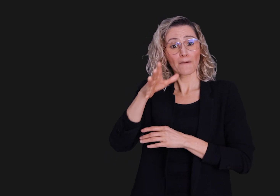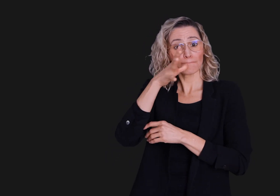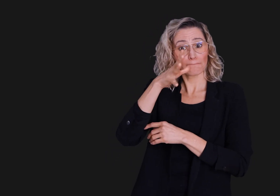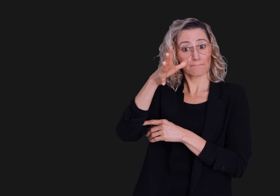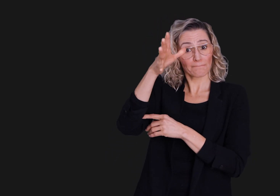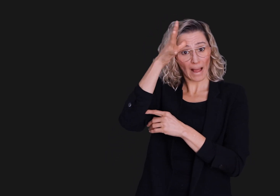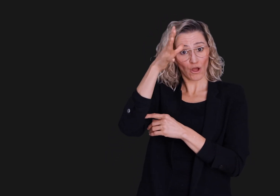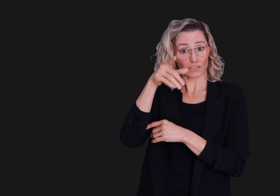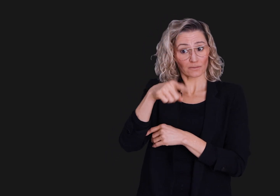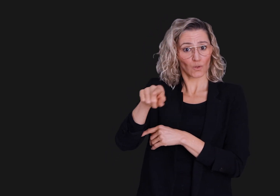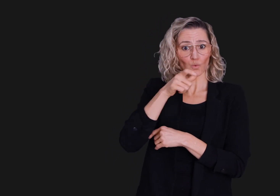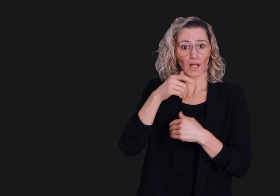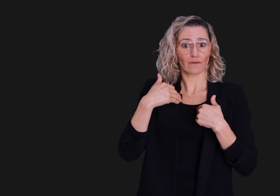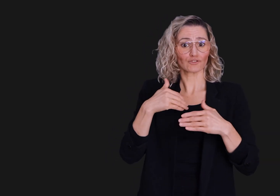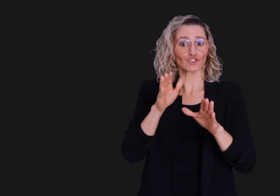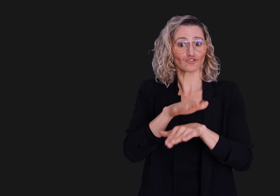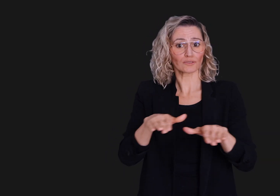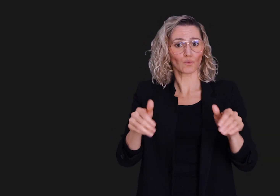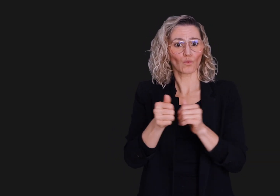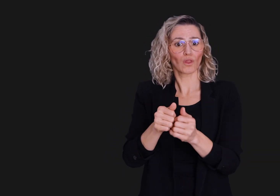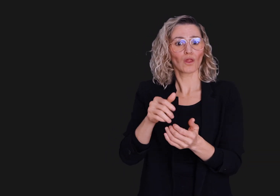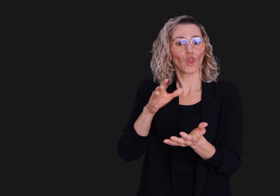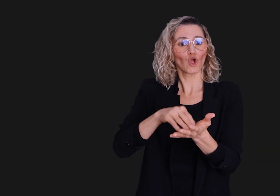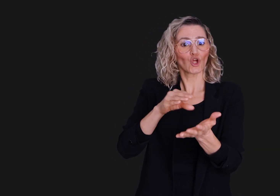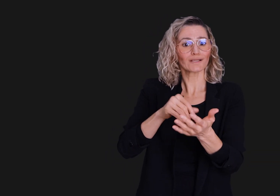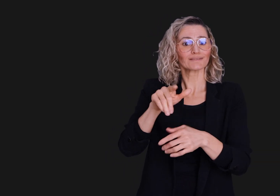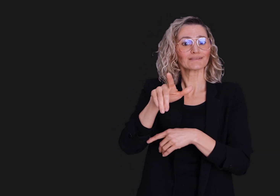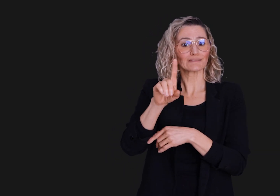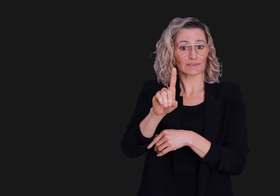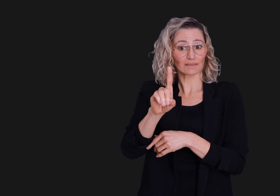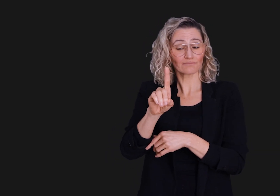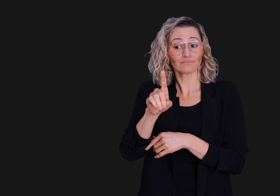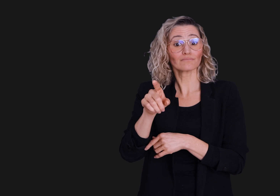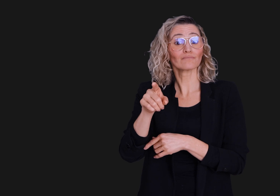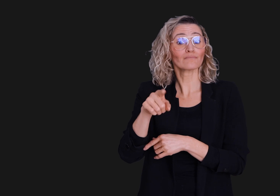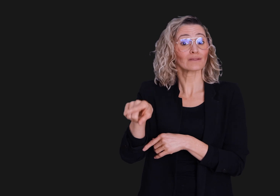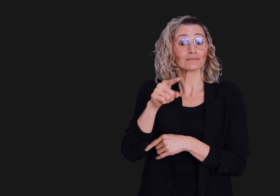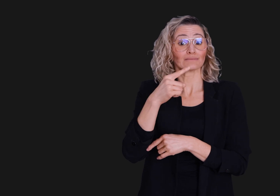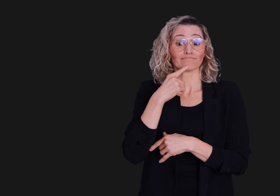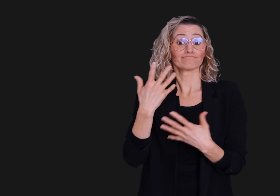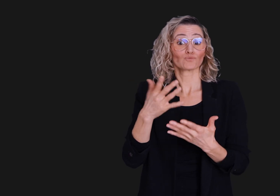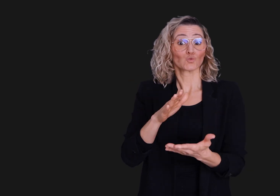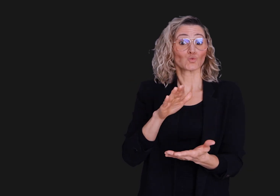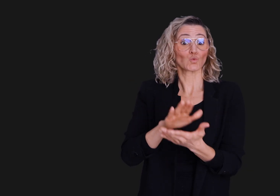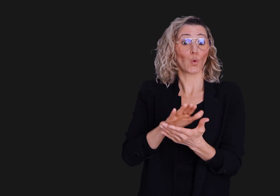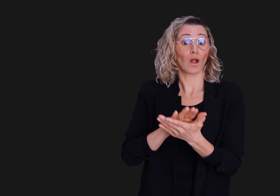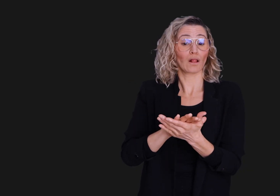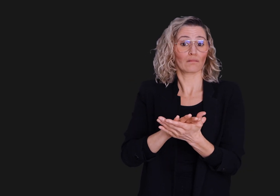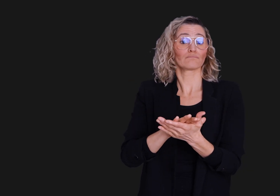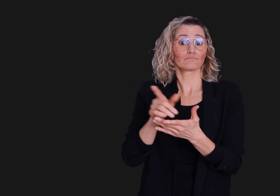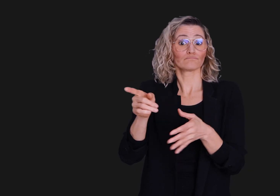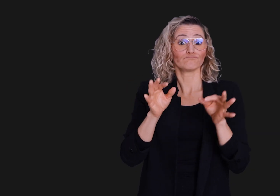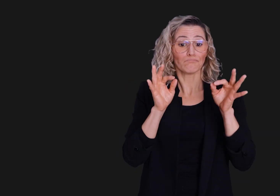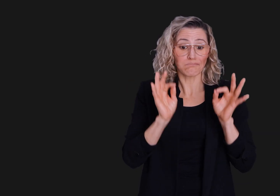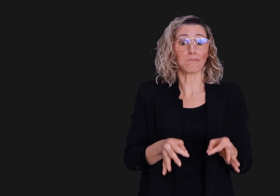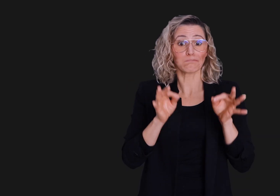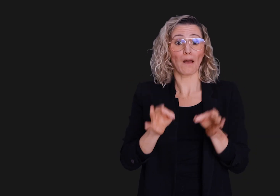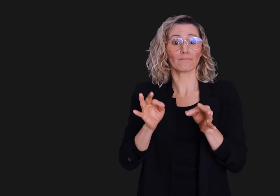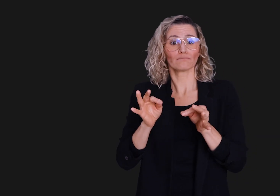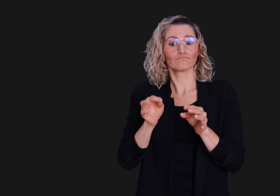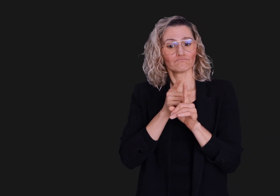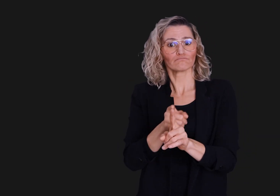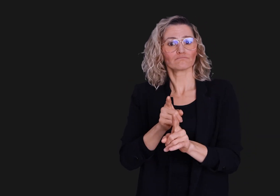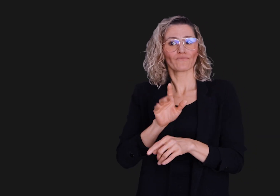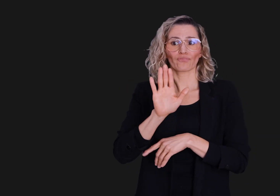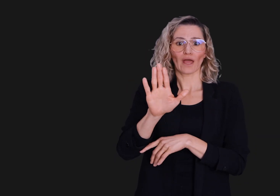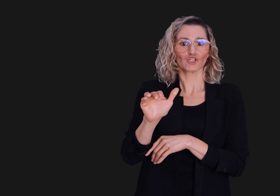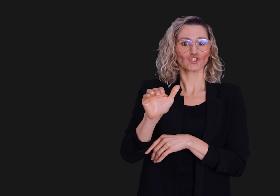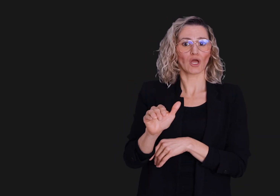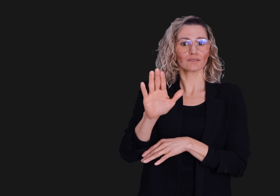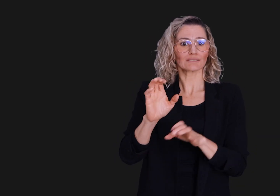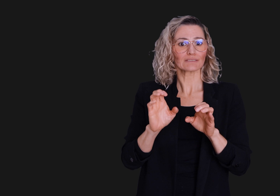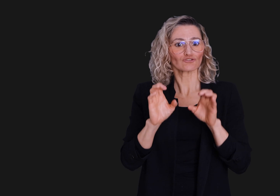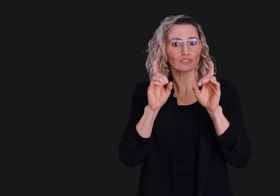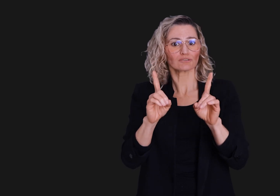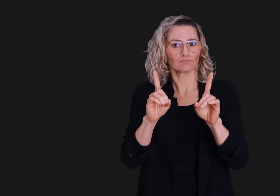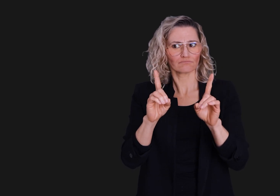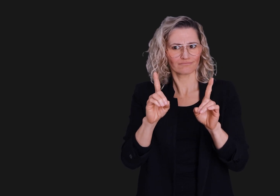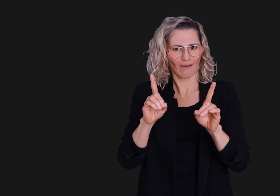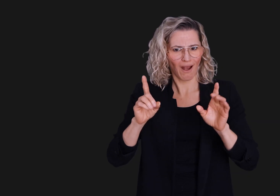• Parents of children with learning disabilities said that sschools do not involve them in decisions about their children’s education.